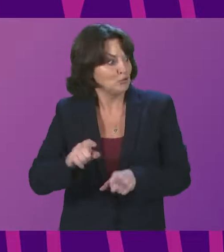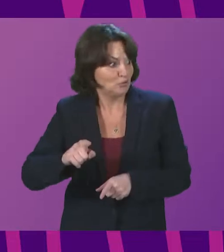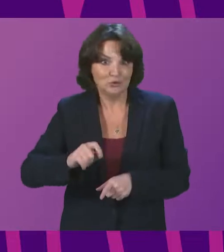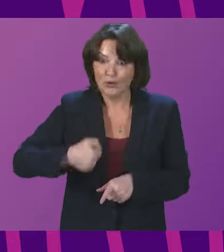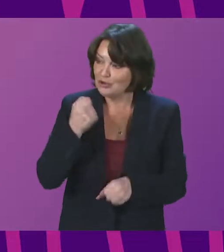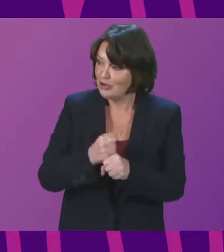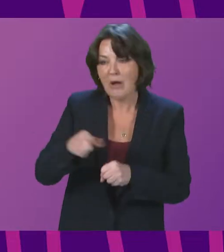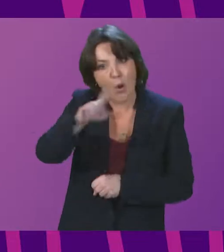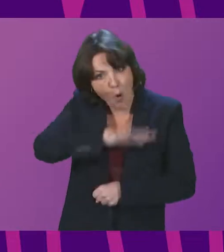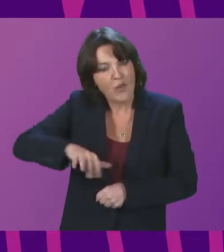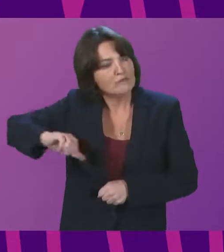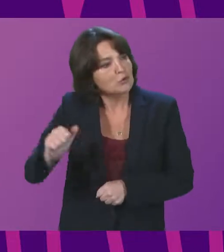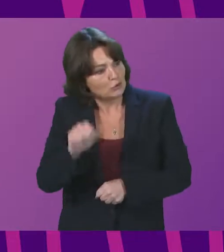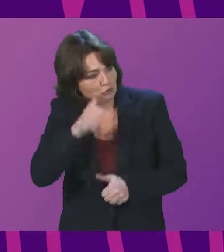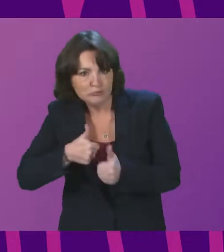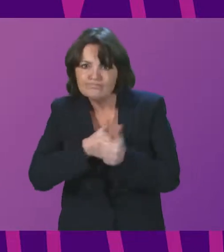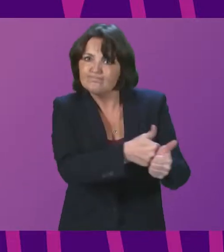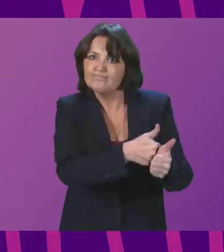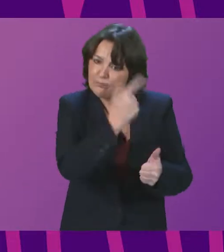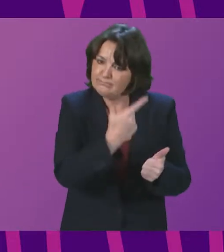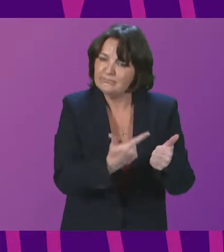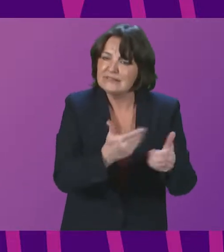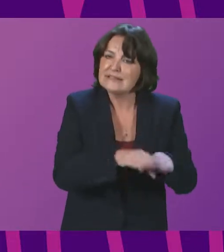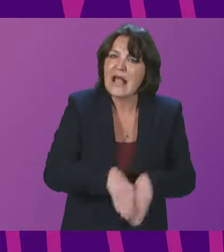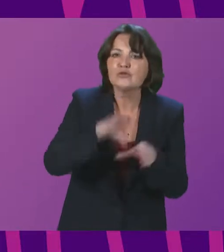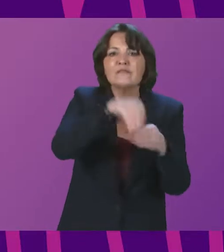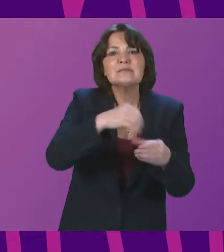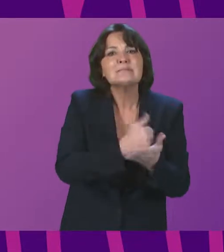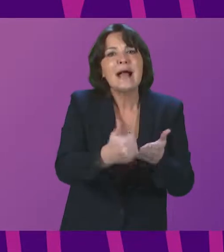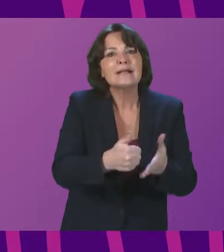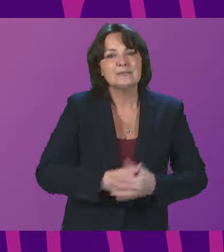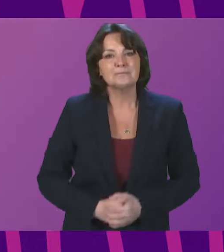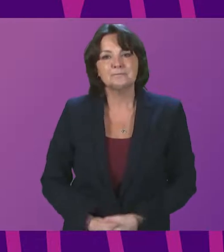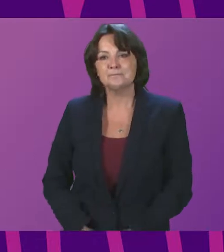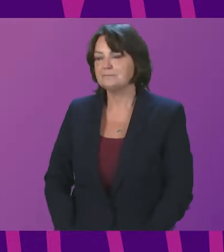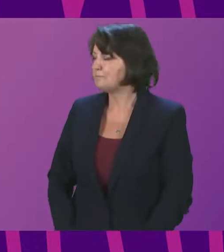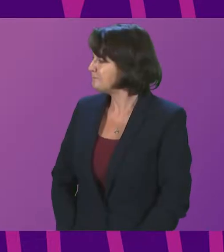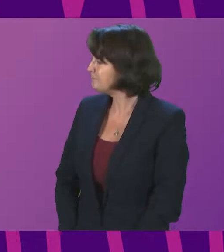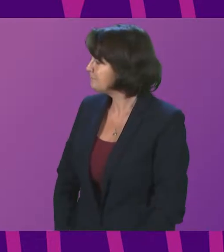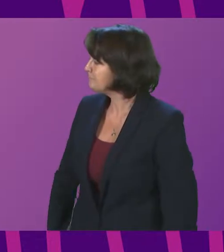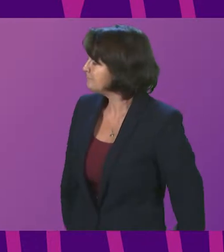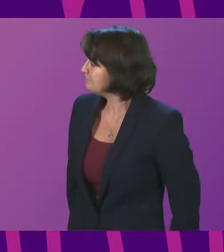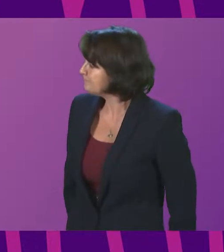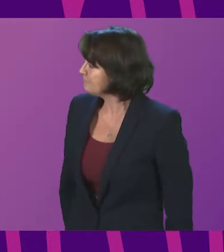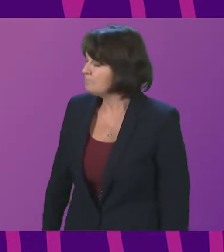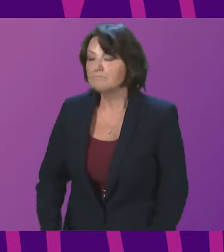continue to support it in those efforts. The First Minister has used the opportunity to explain how well the bank is doing in the